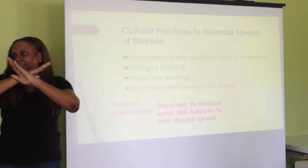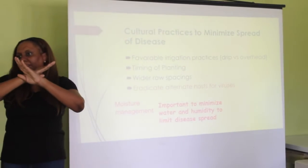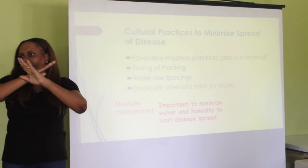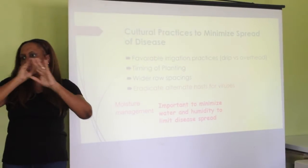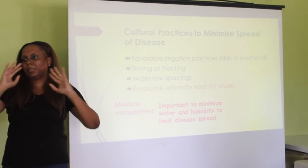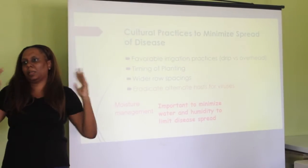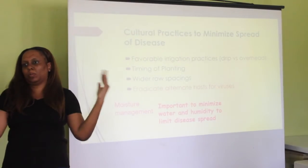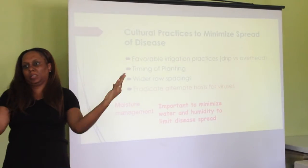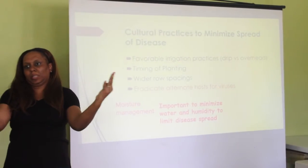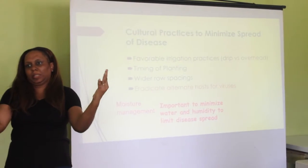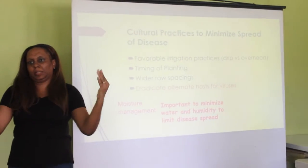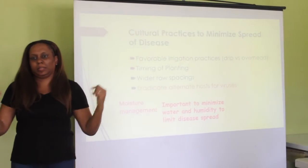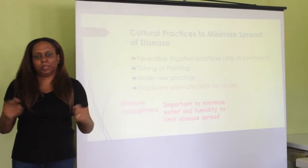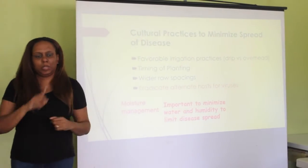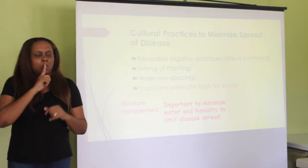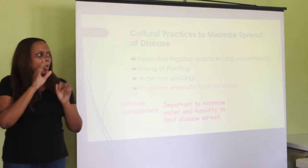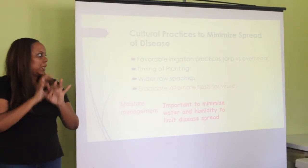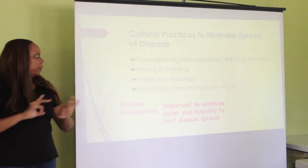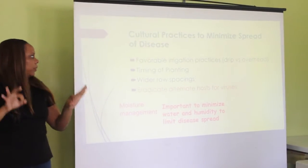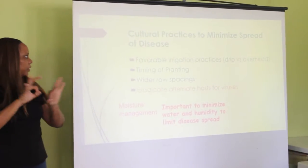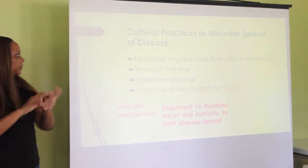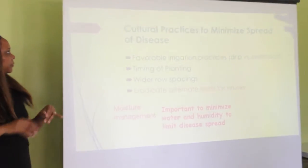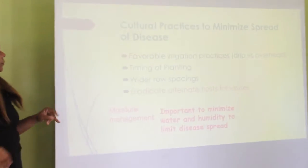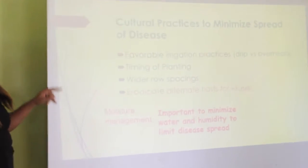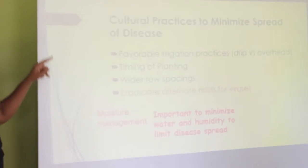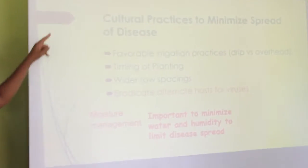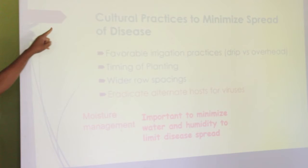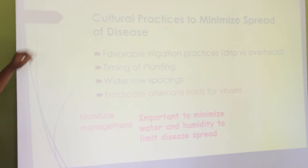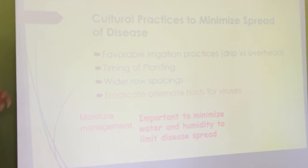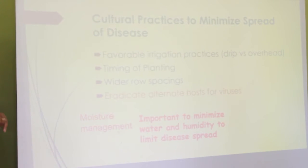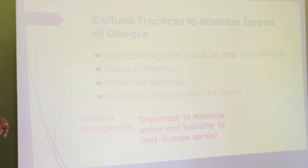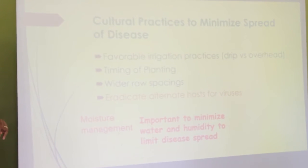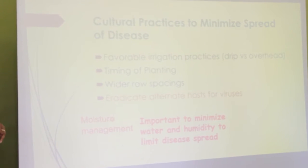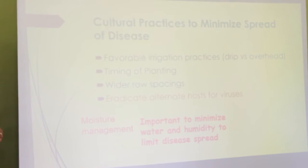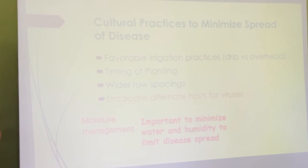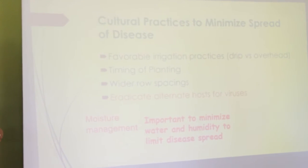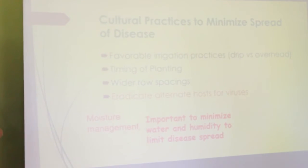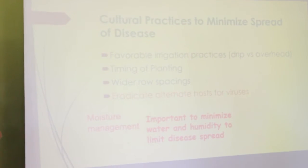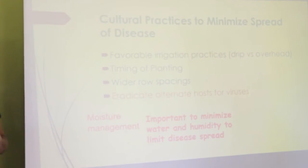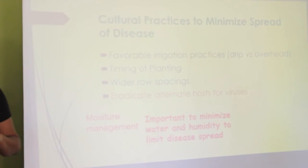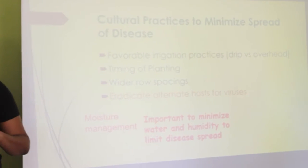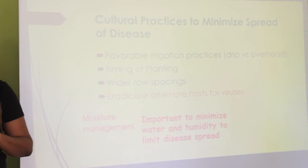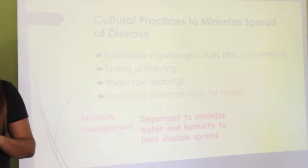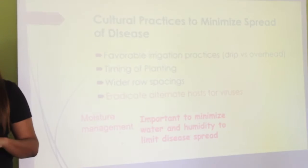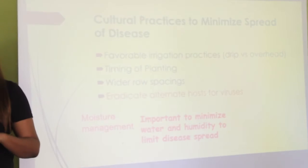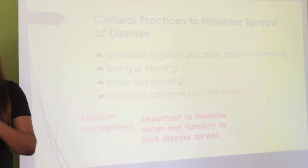irrigate is important the timing of your planting there are some crops that will grow certain times